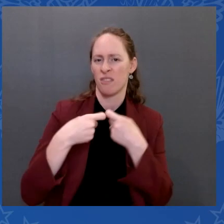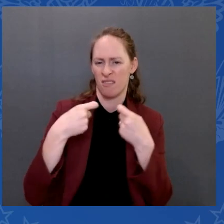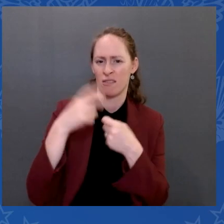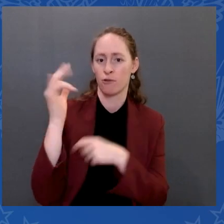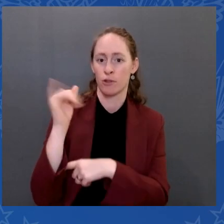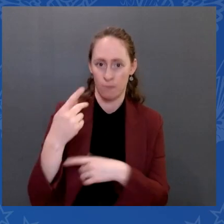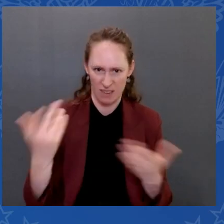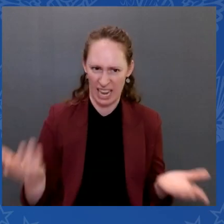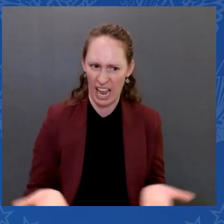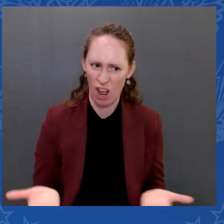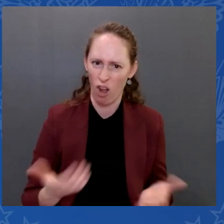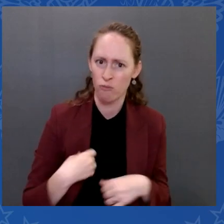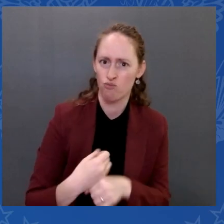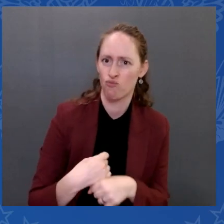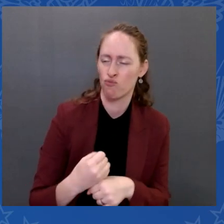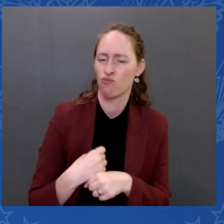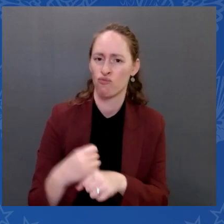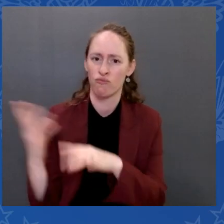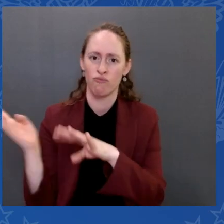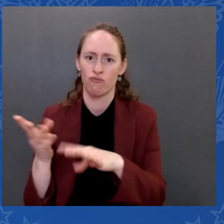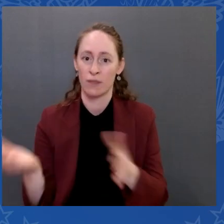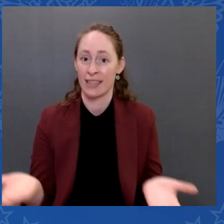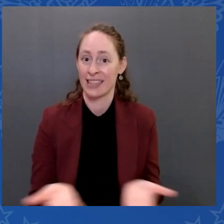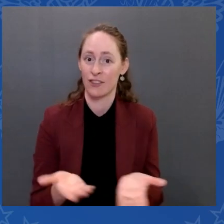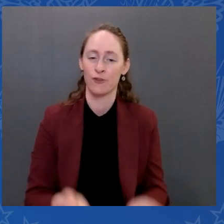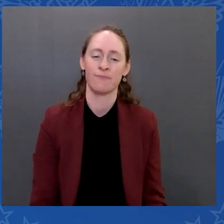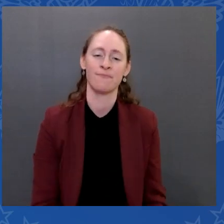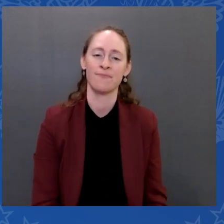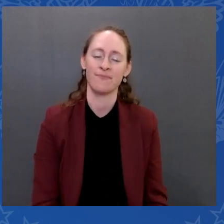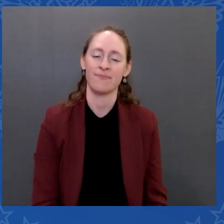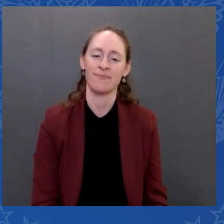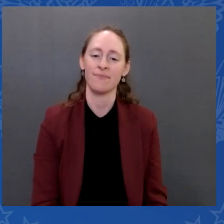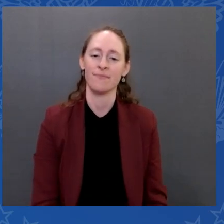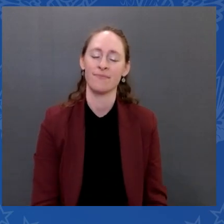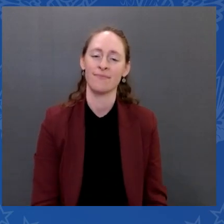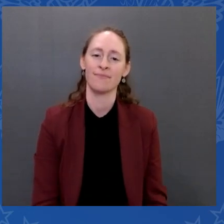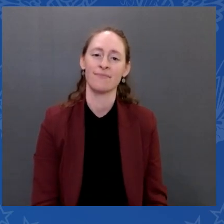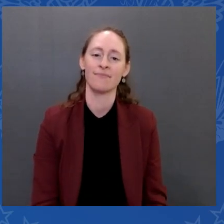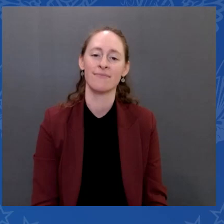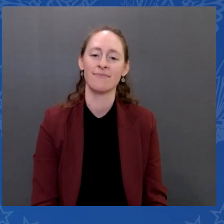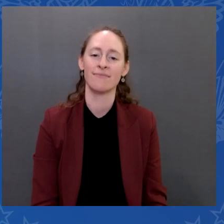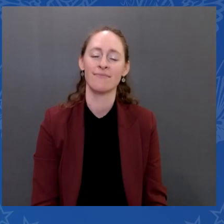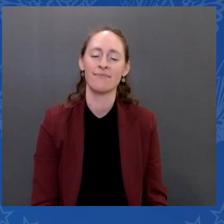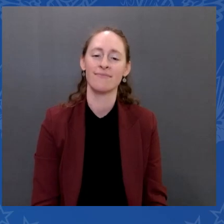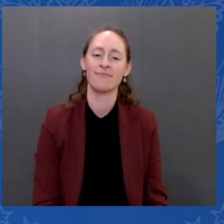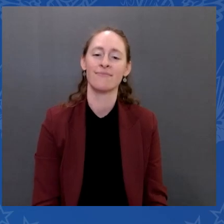our domestic semiconductor manufacturing. I mean, the truth of it is we invented